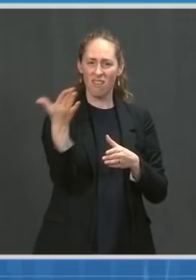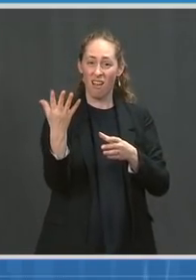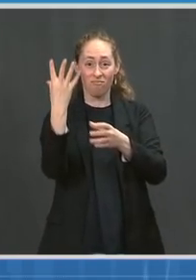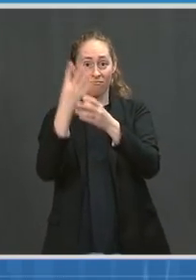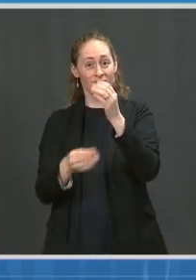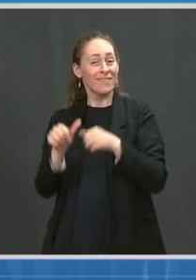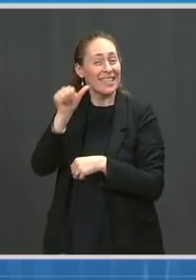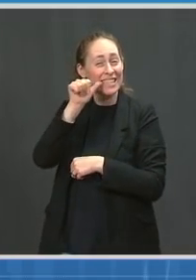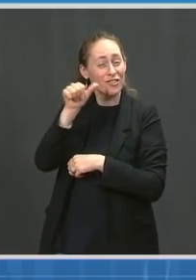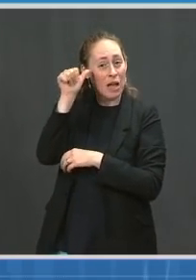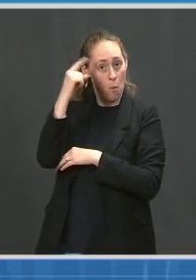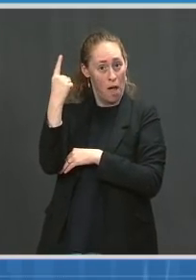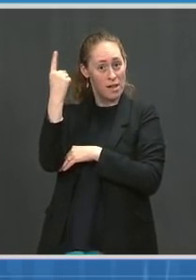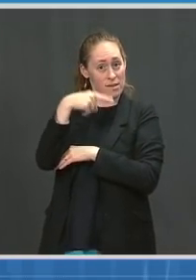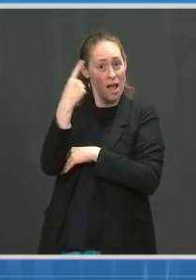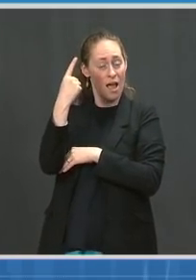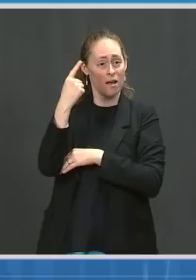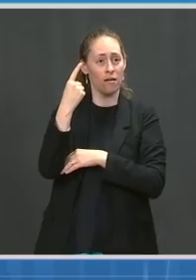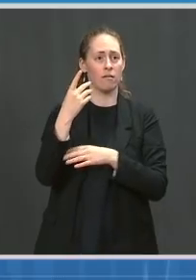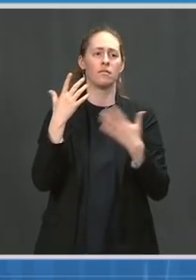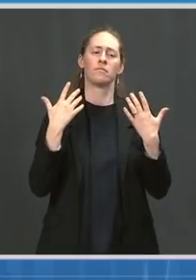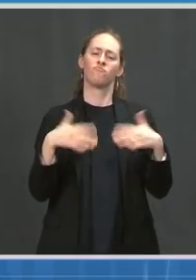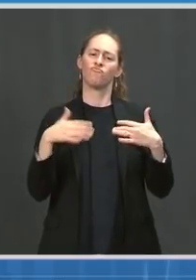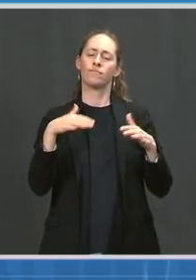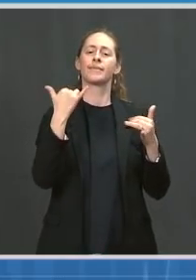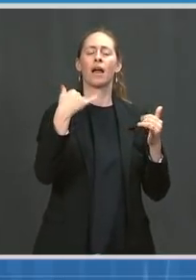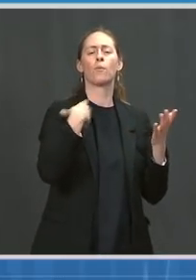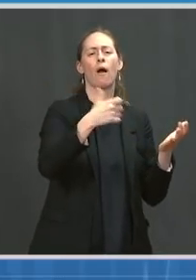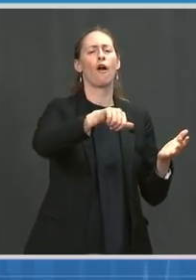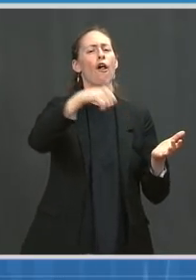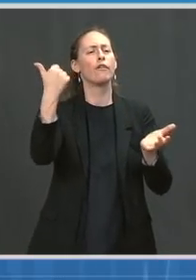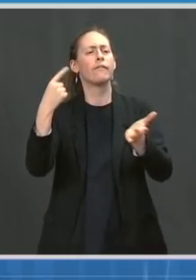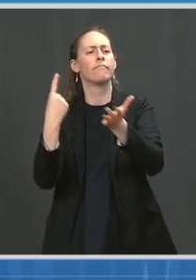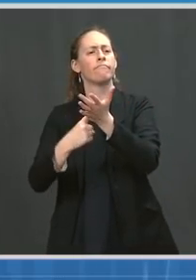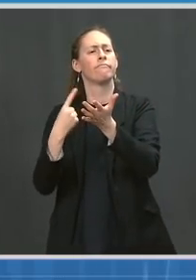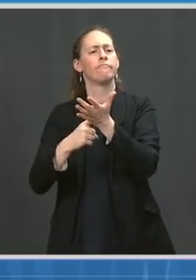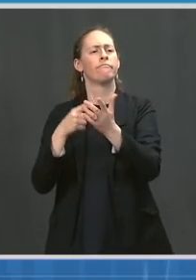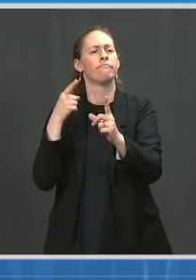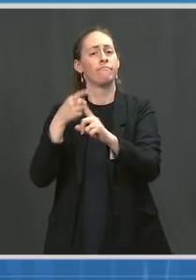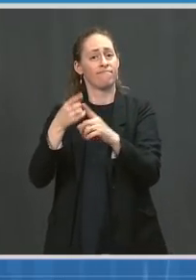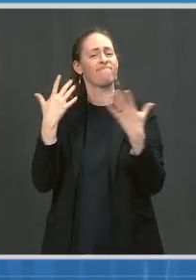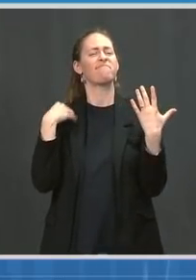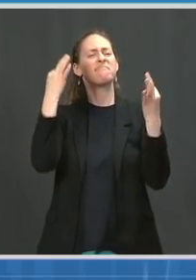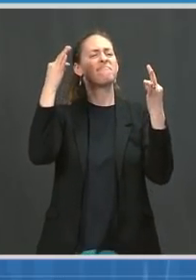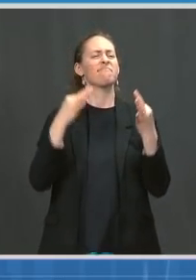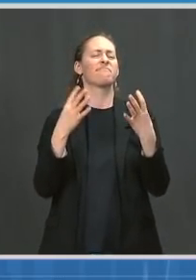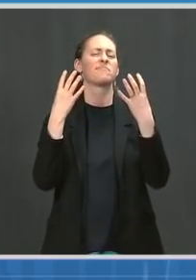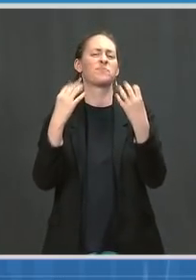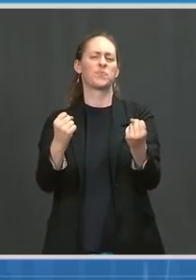Now I want to switch topics to the decision we made yesterday to pause administration on the Johnson & Johnson vaccine.